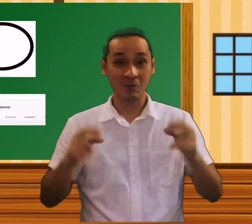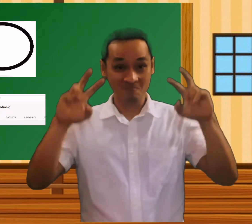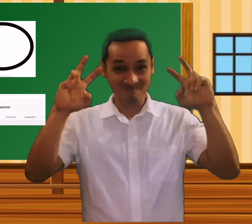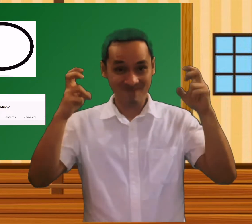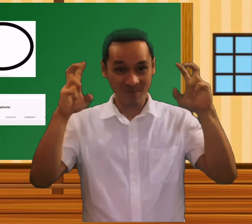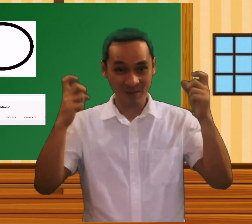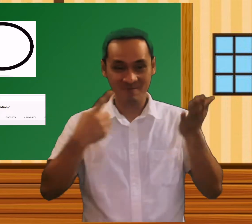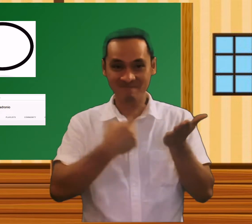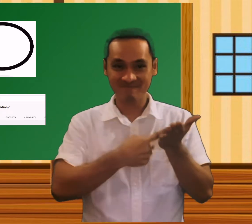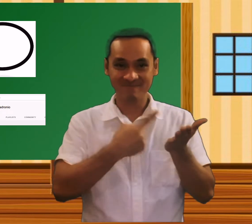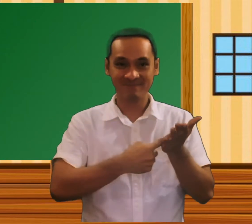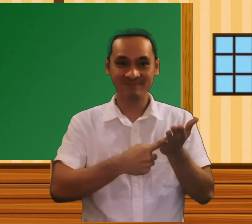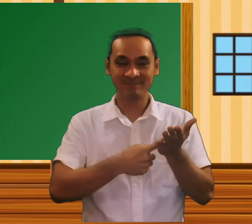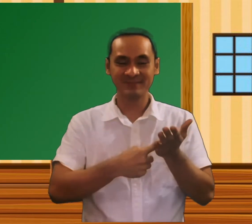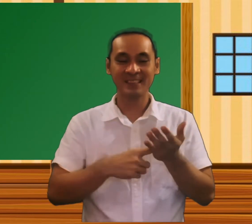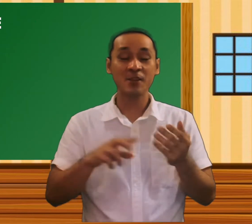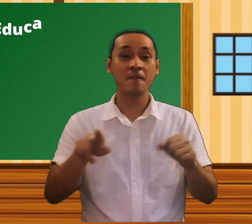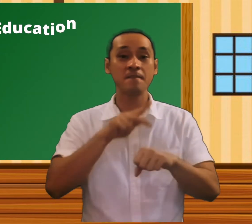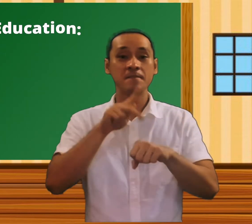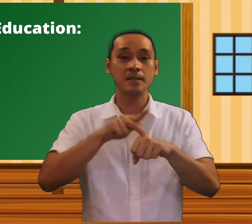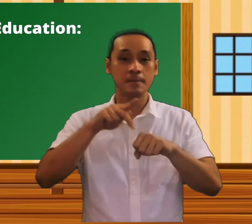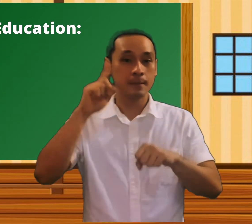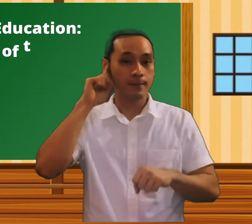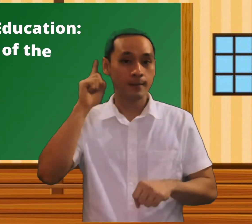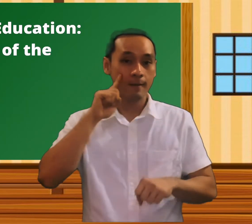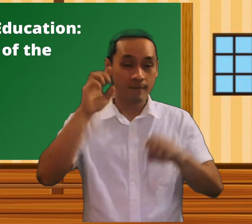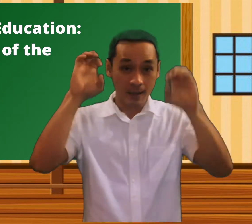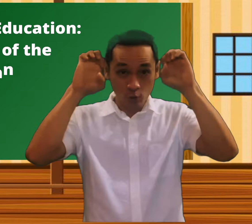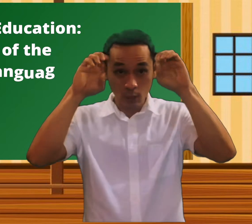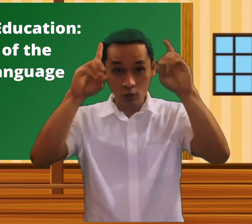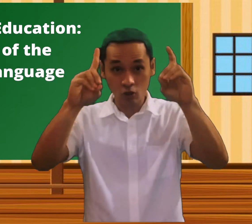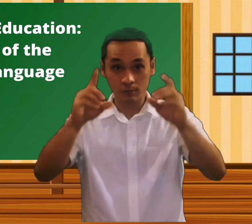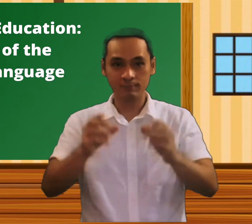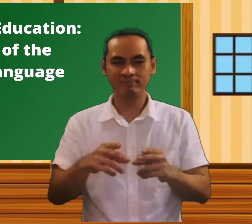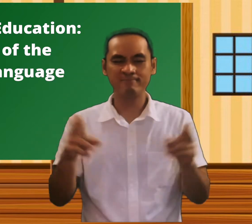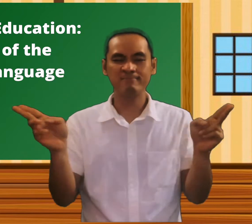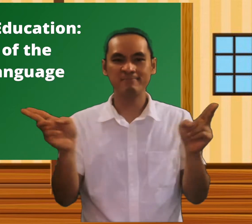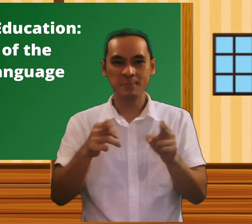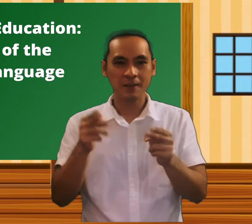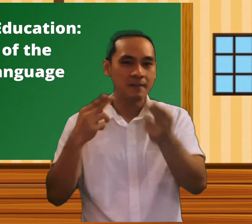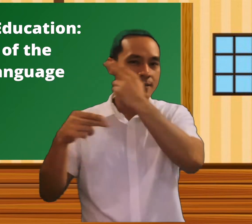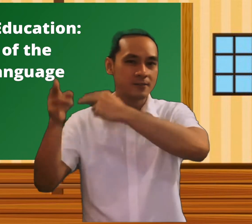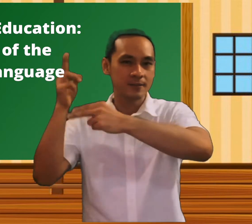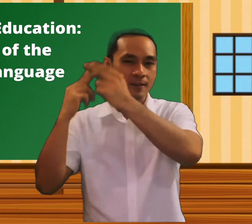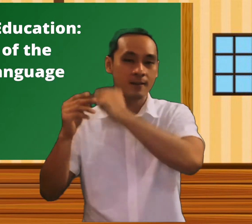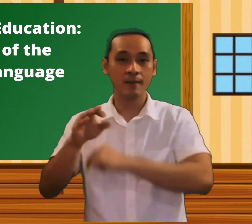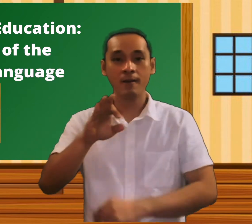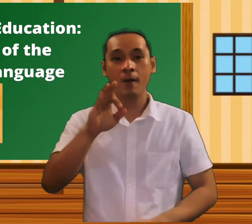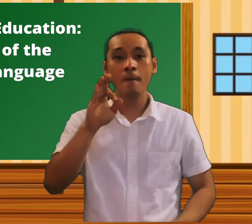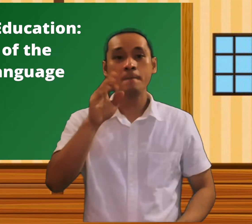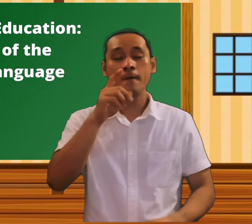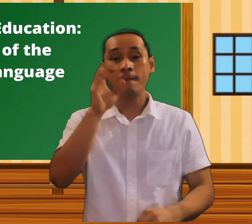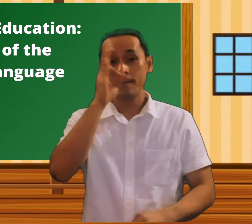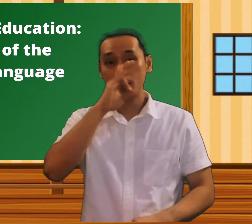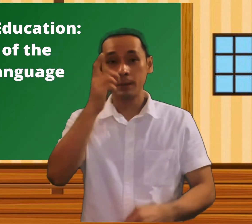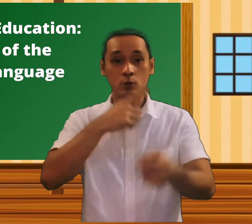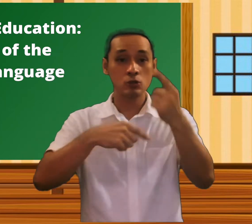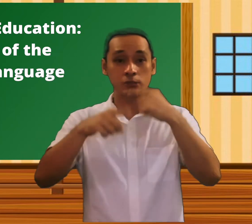for today's session is philippine deaf education brief history of the filipino sign language